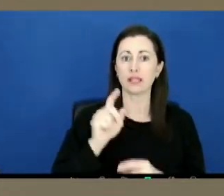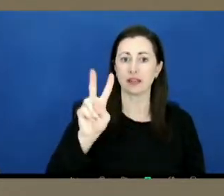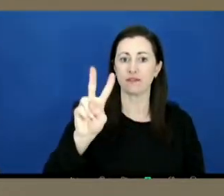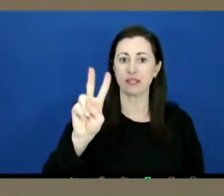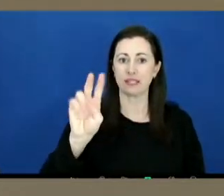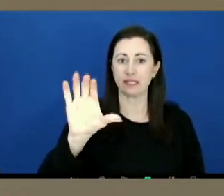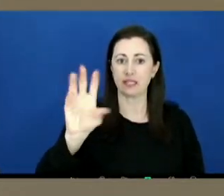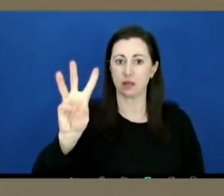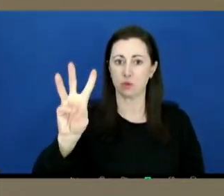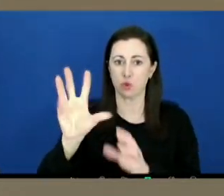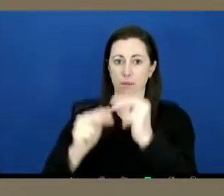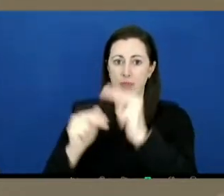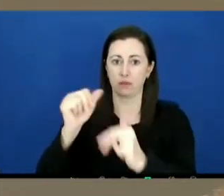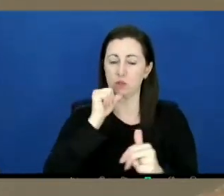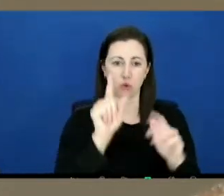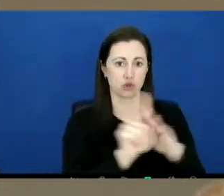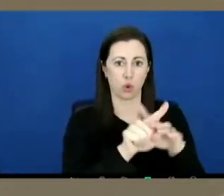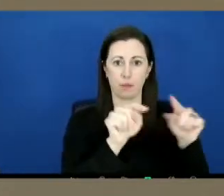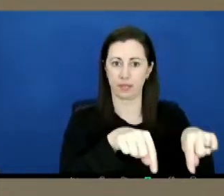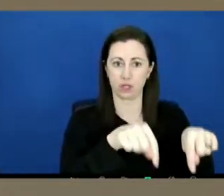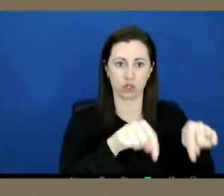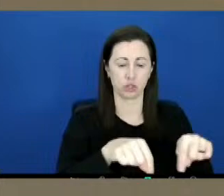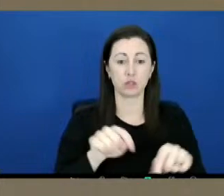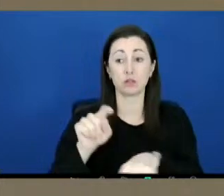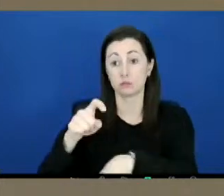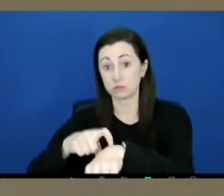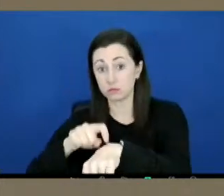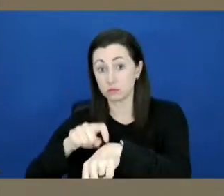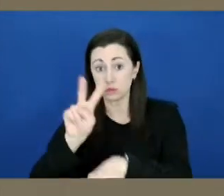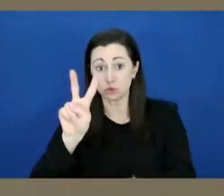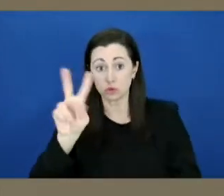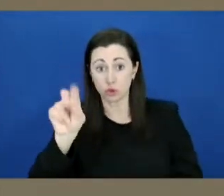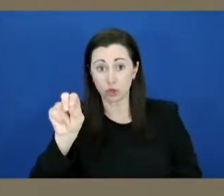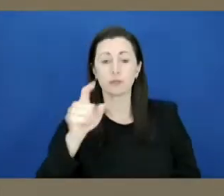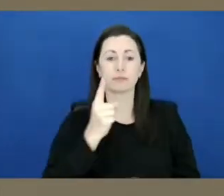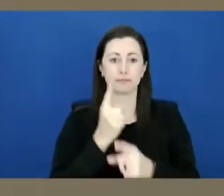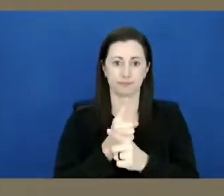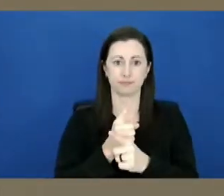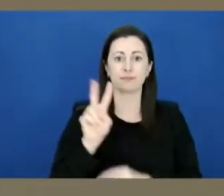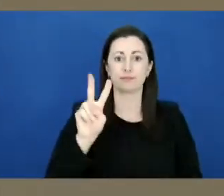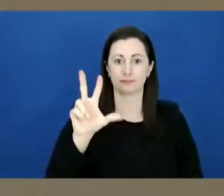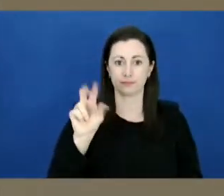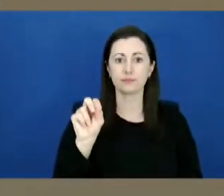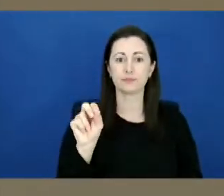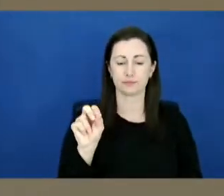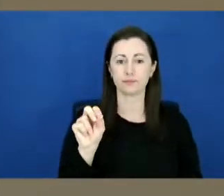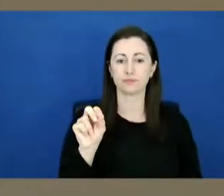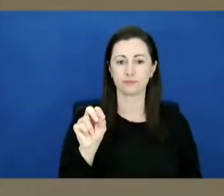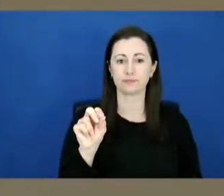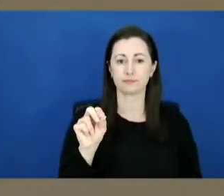OUT. AT VCW, DON'T SHOW UP HERE.